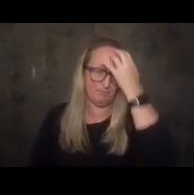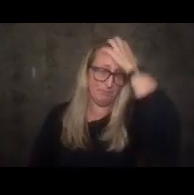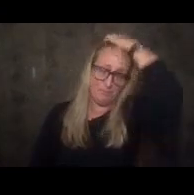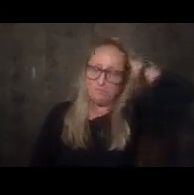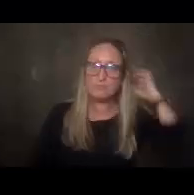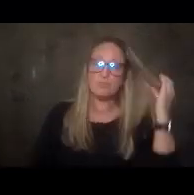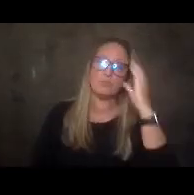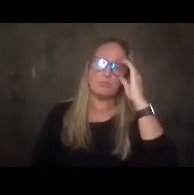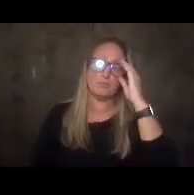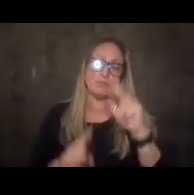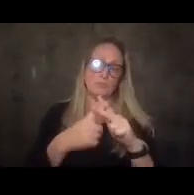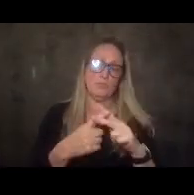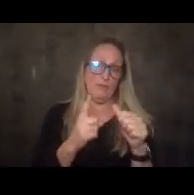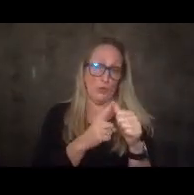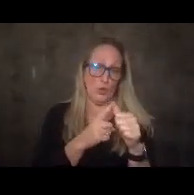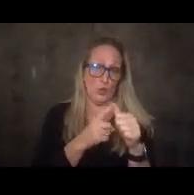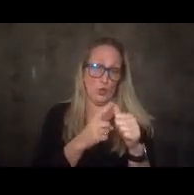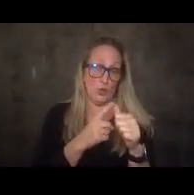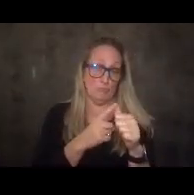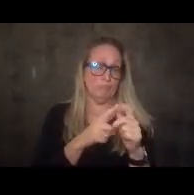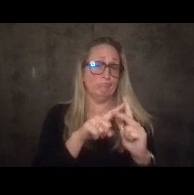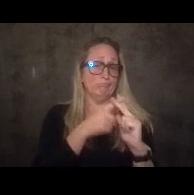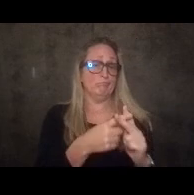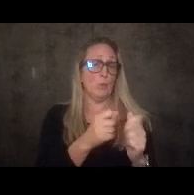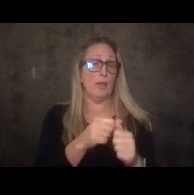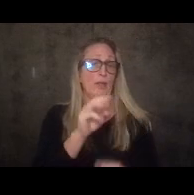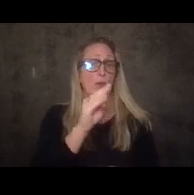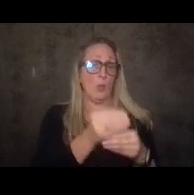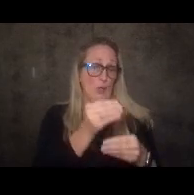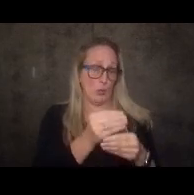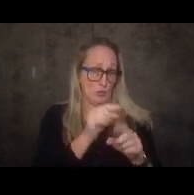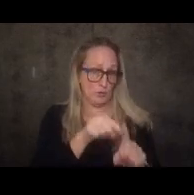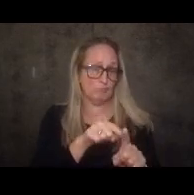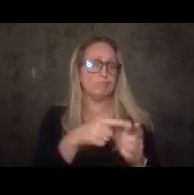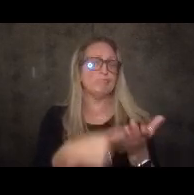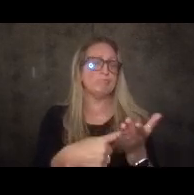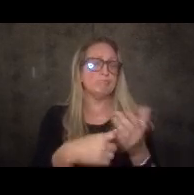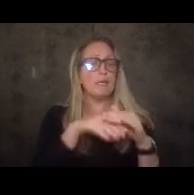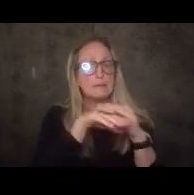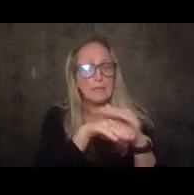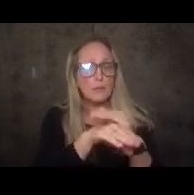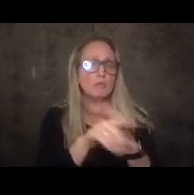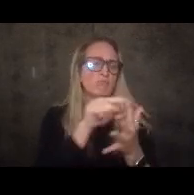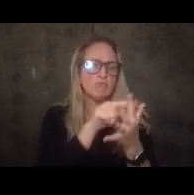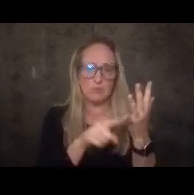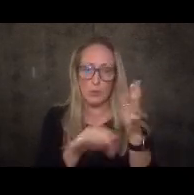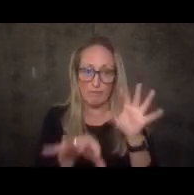So we'll start first with getting started with Windows, so we'll go over accessibility features that you can find in